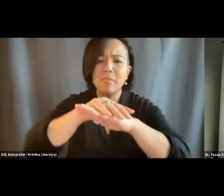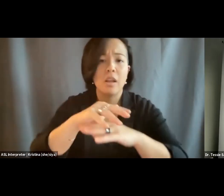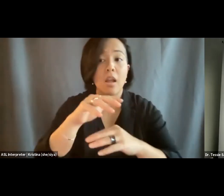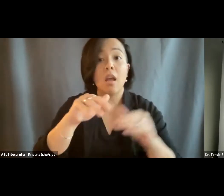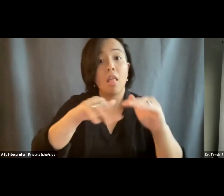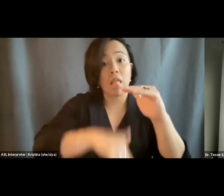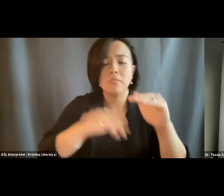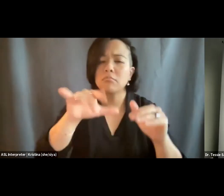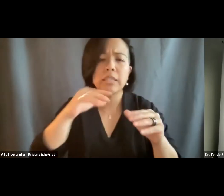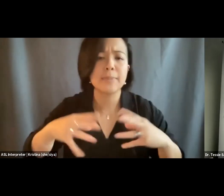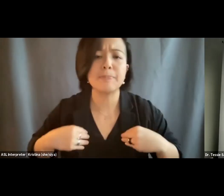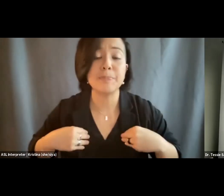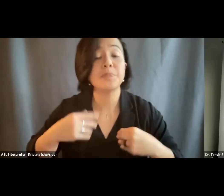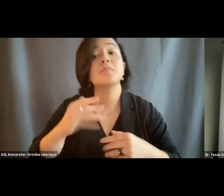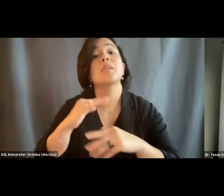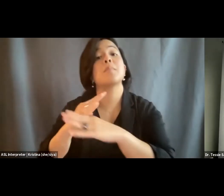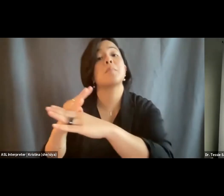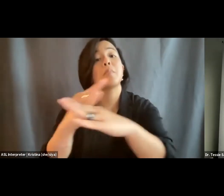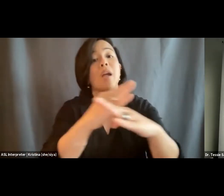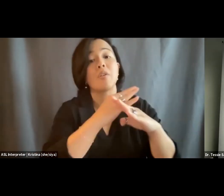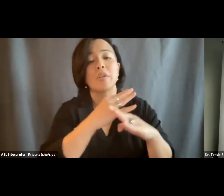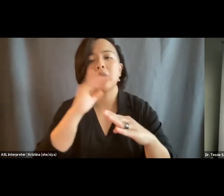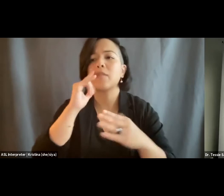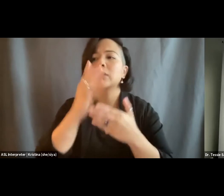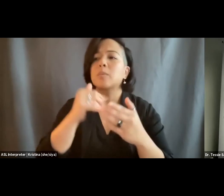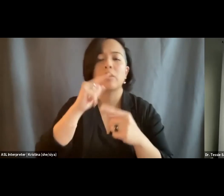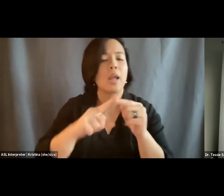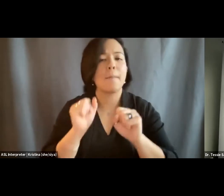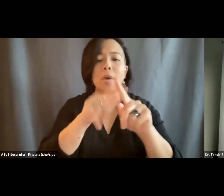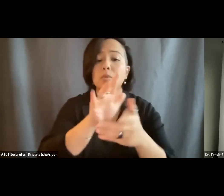The barriers that keep girls from returning to school, and remember, schools close down,